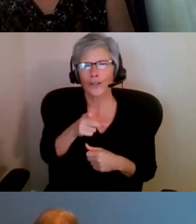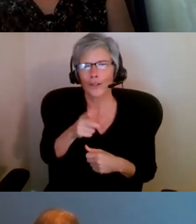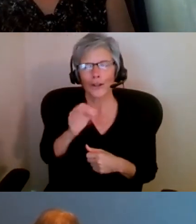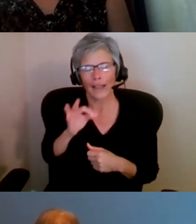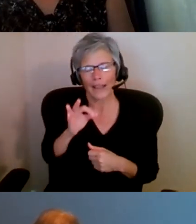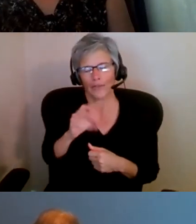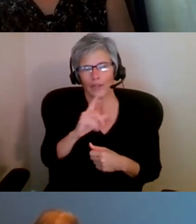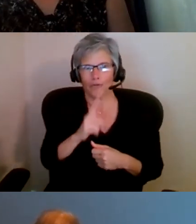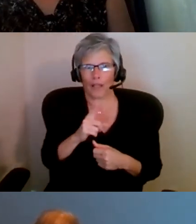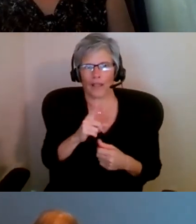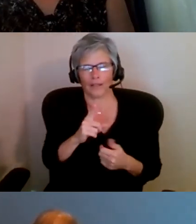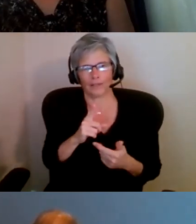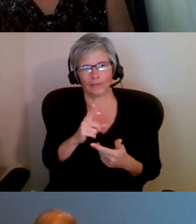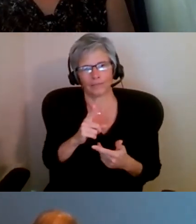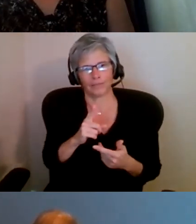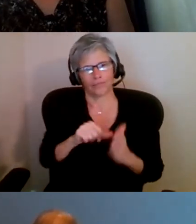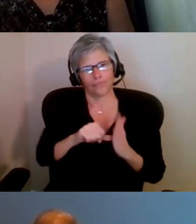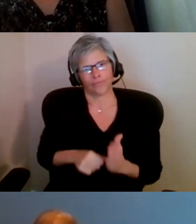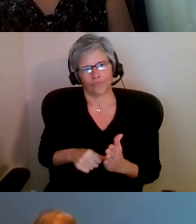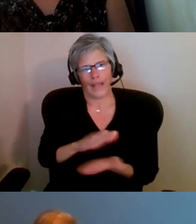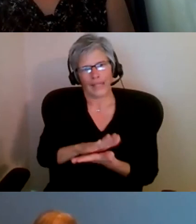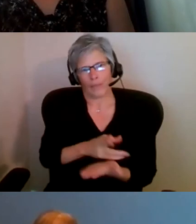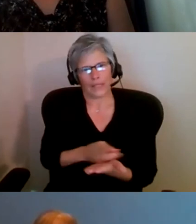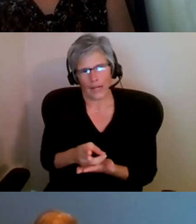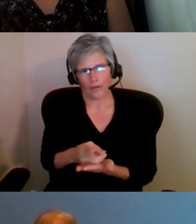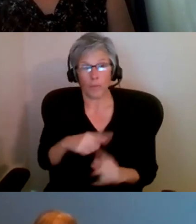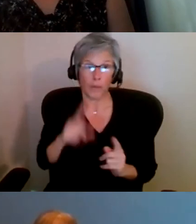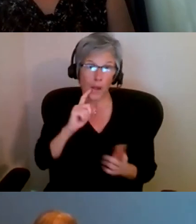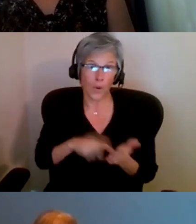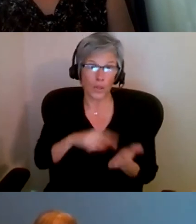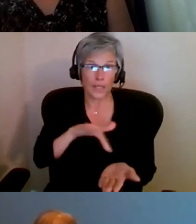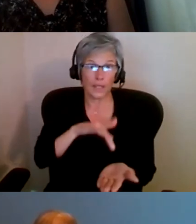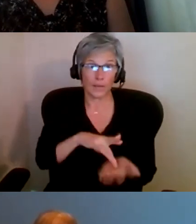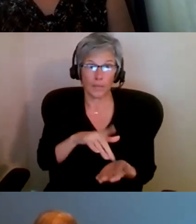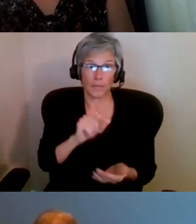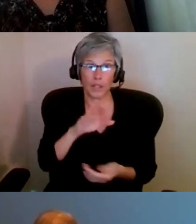the forefront but I did notice in my midterm evals that I asked students for formative feedback